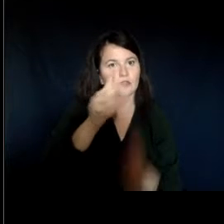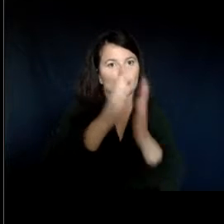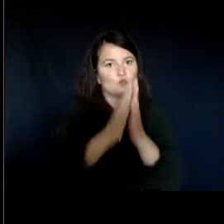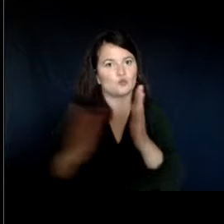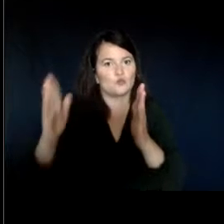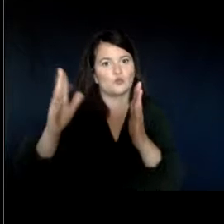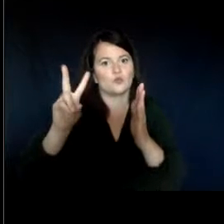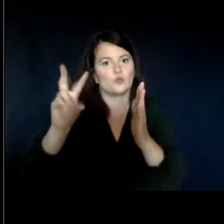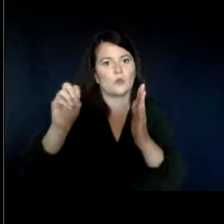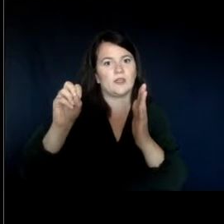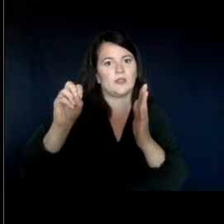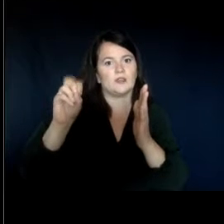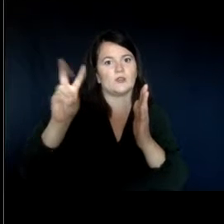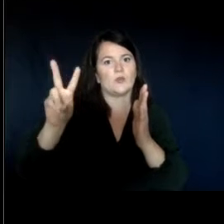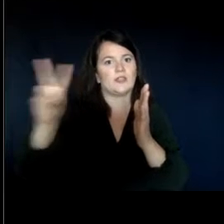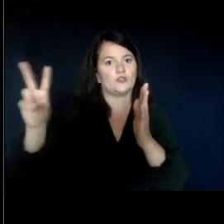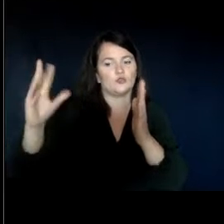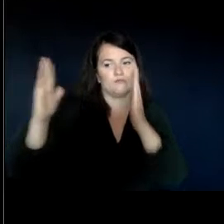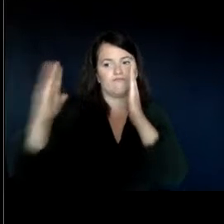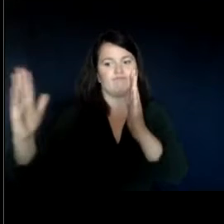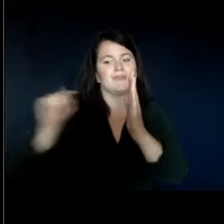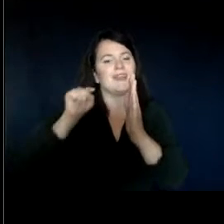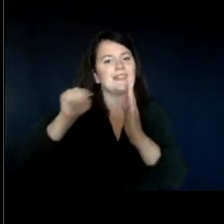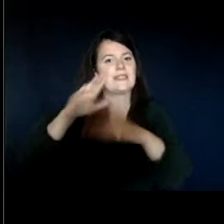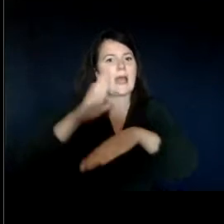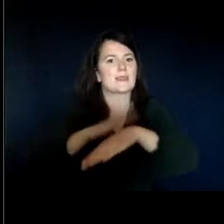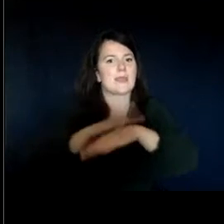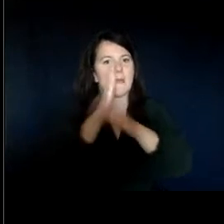as part of the recovery mechanism.